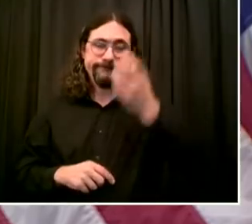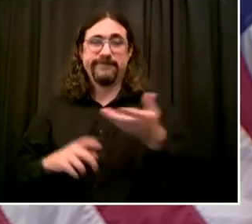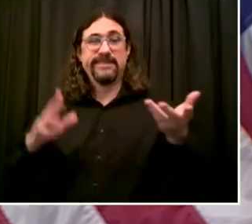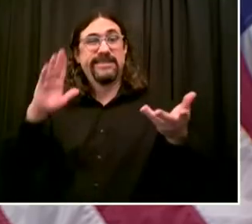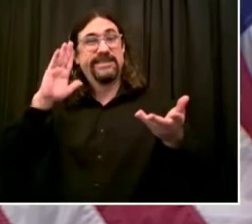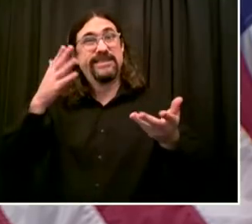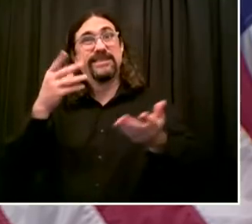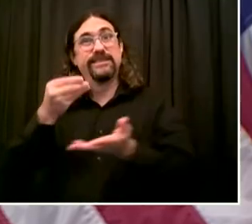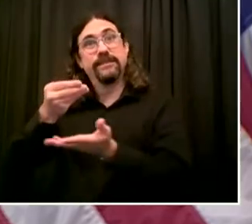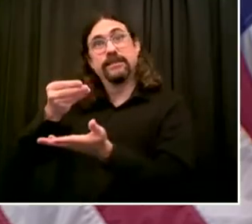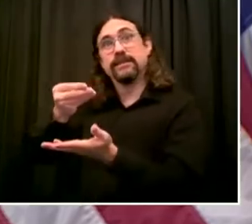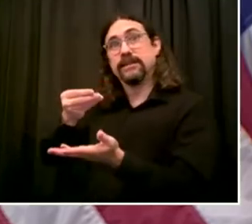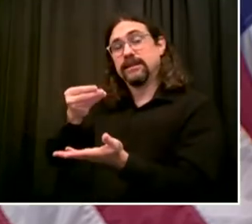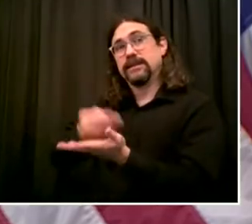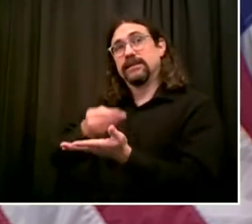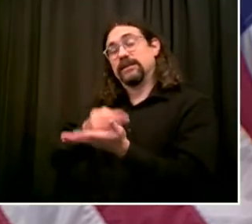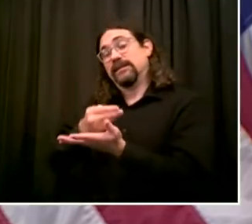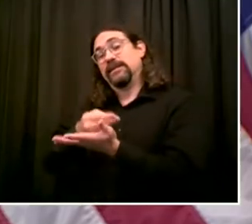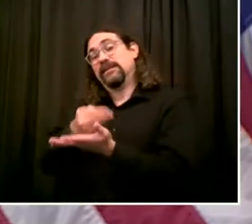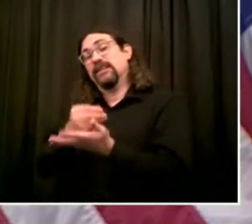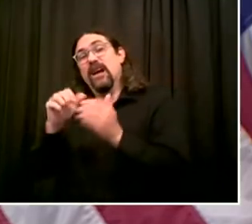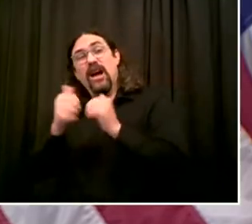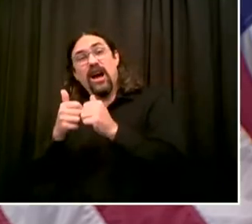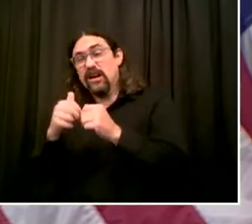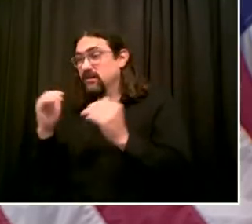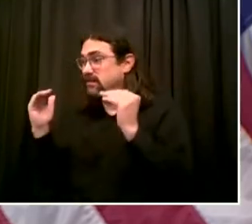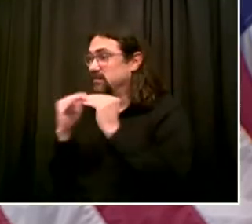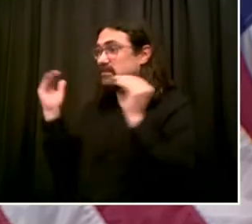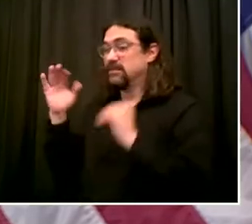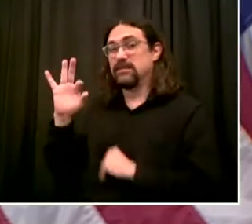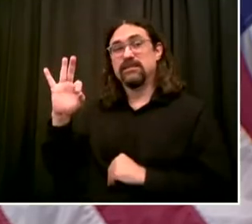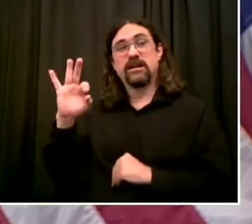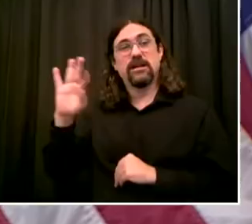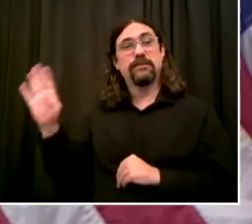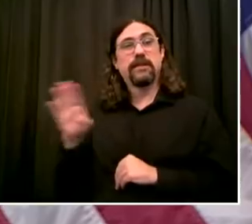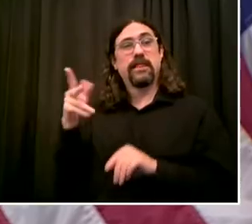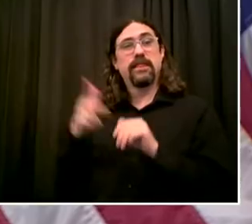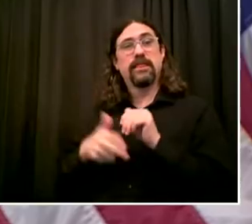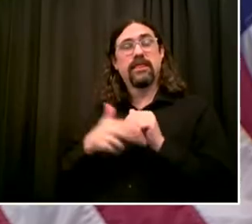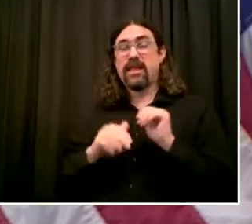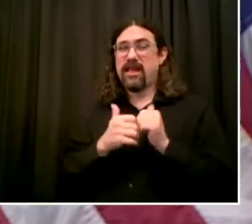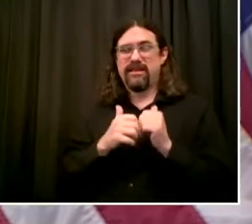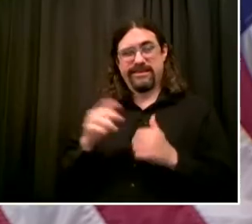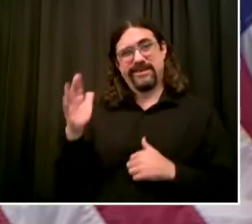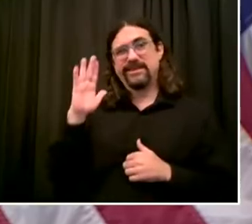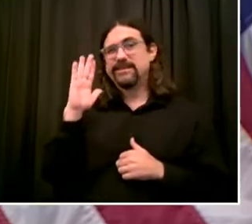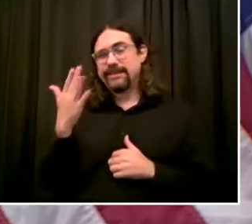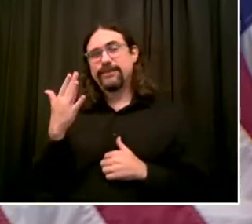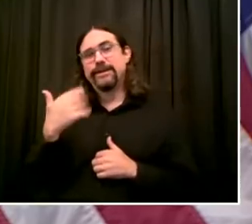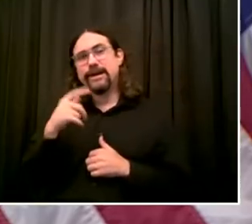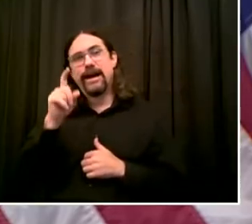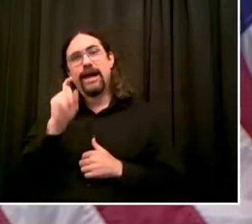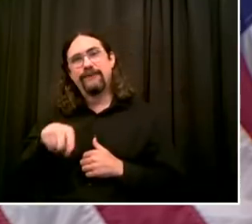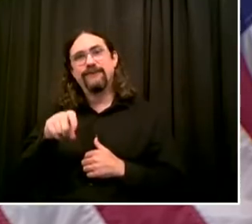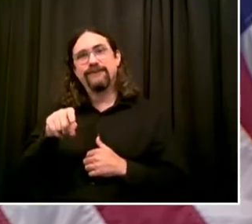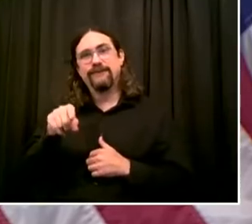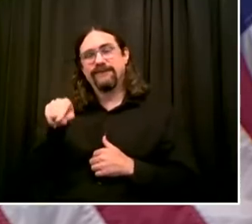THIS SITUATION AND ESPECIALLY HOPE AND PRAY THAT X)A?WASHINGT